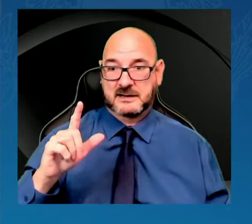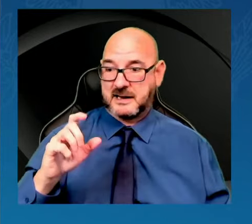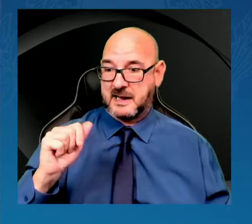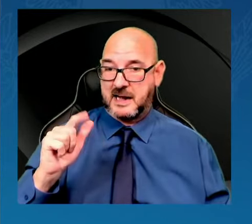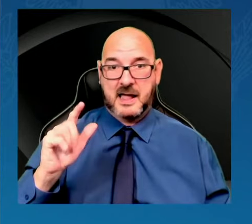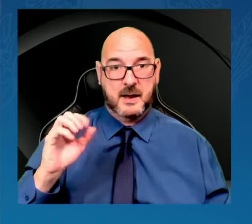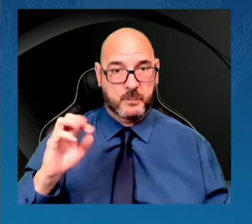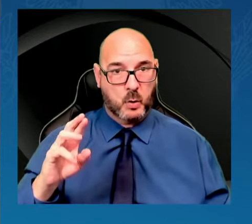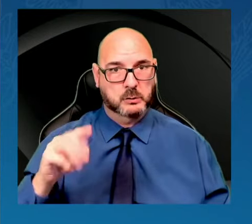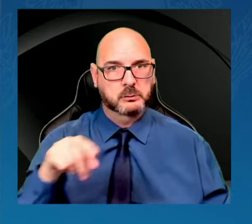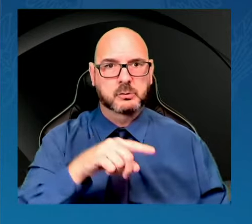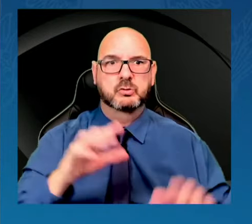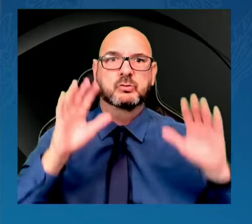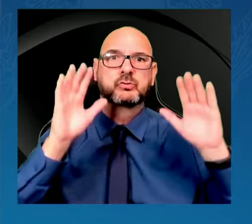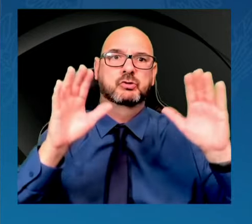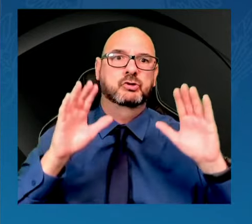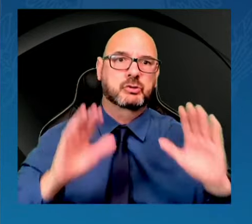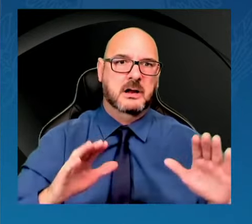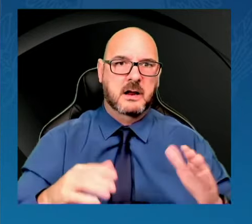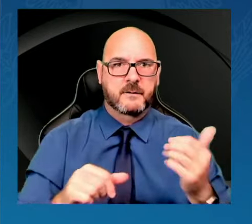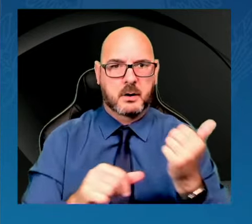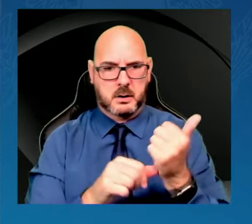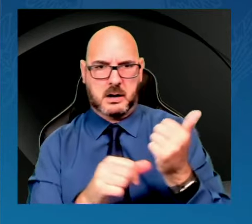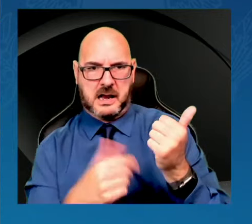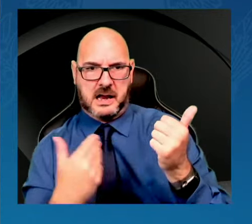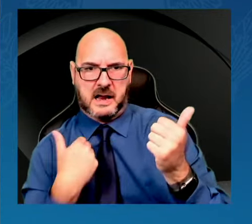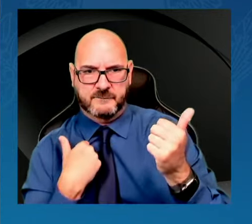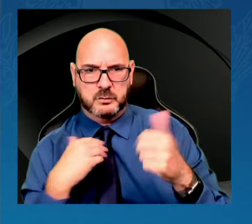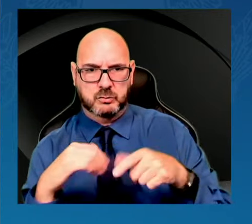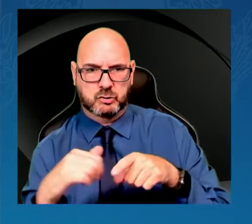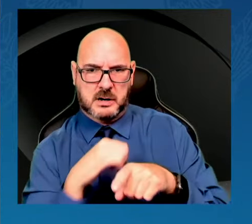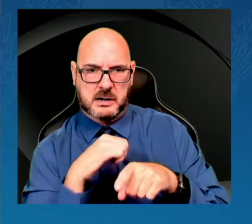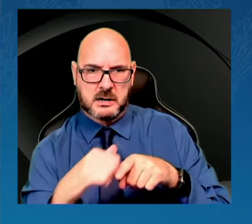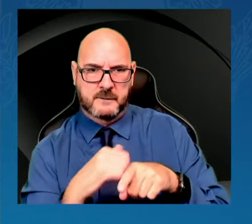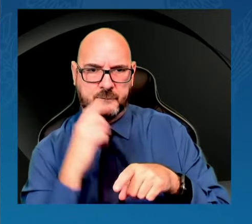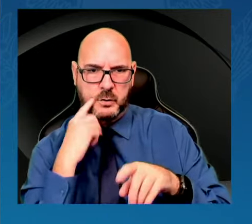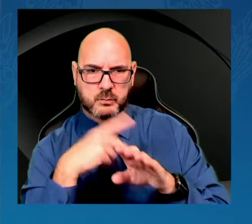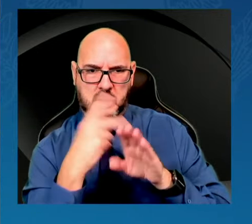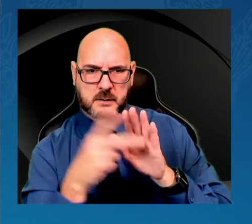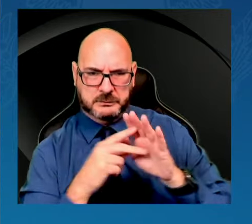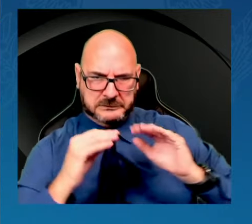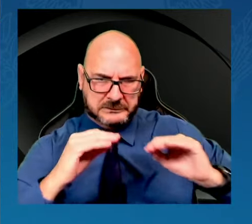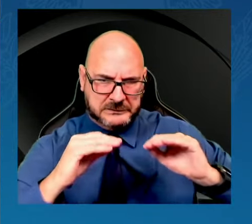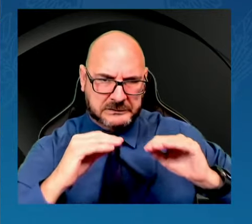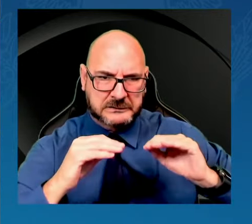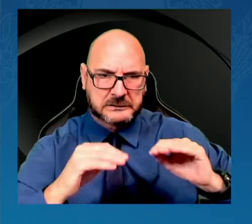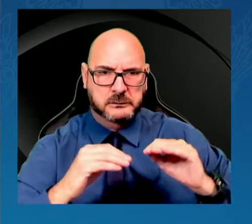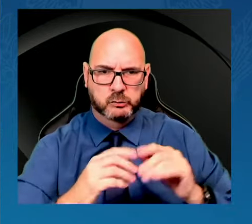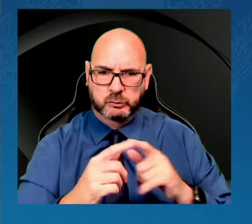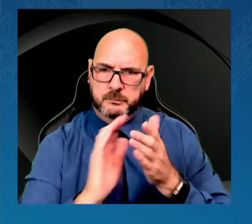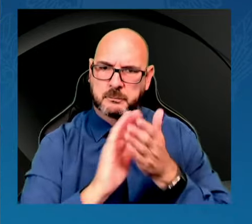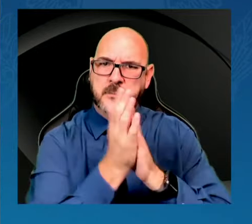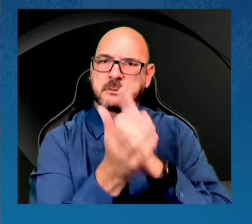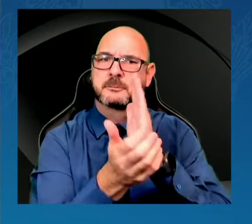that are teaching these highly skilled workers how to do the work that we need to get done